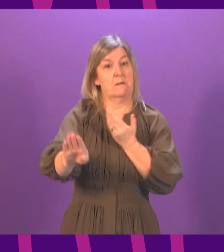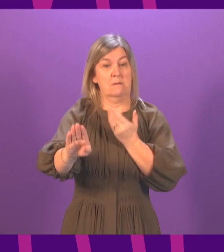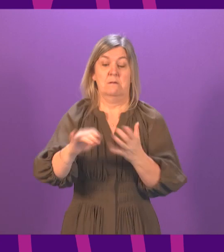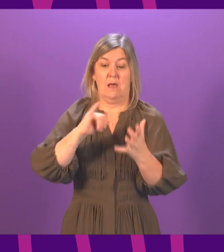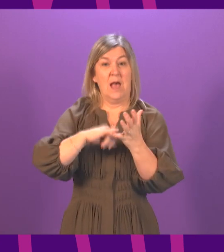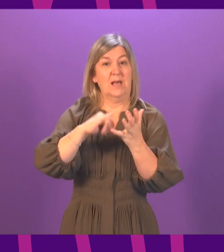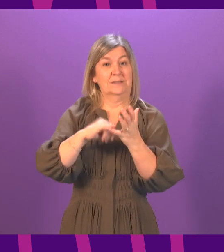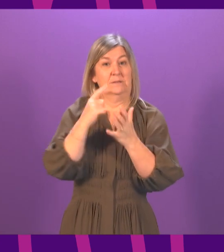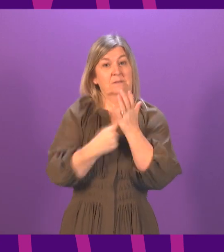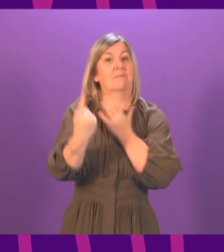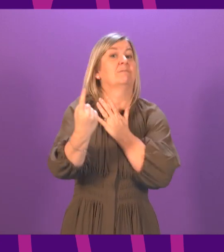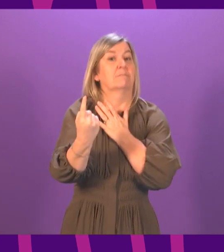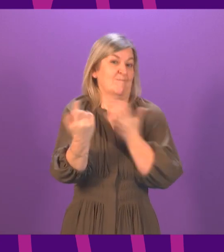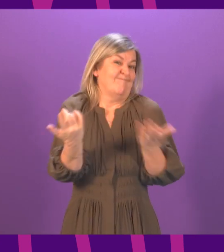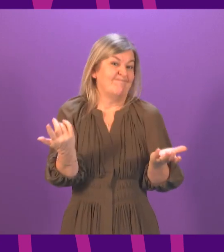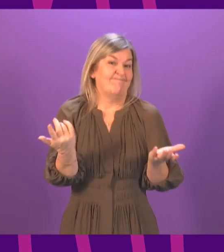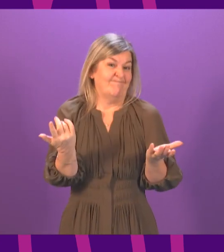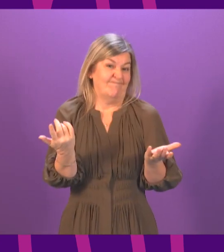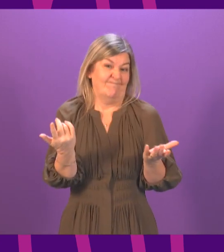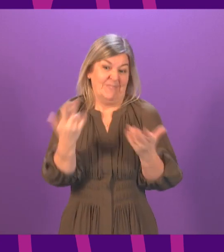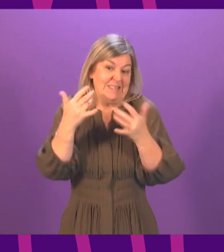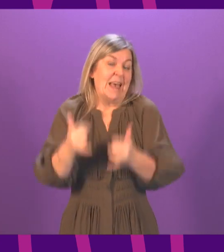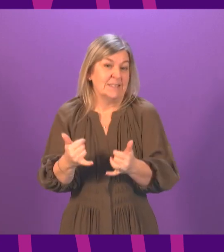All that will help us to continue with the progress that we have made